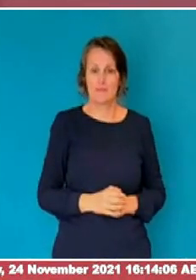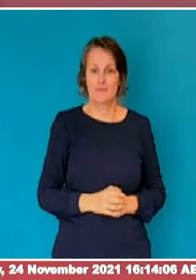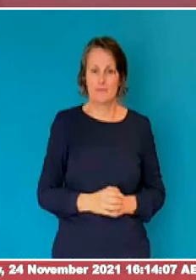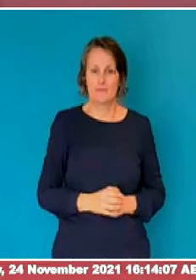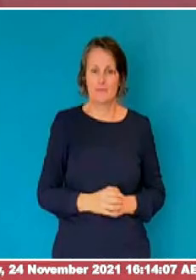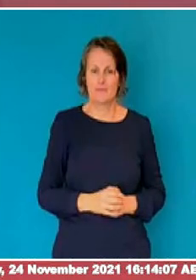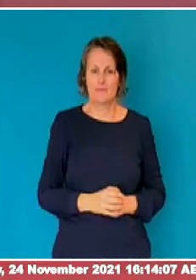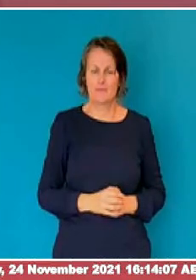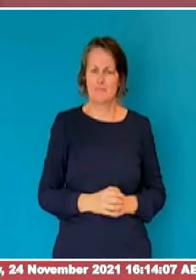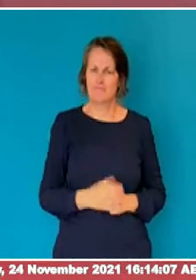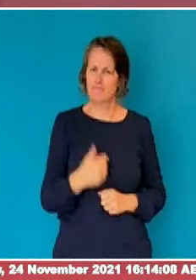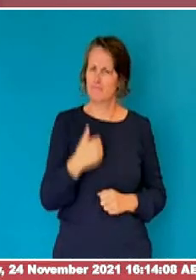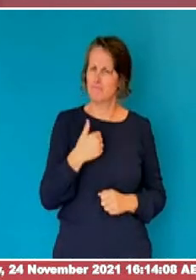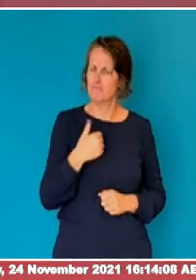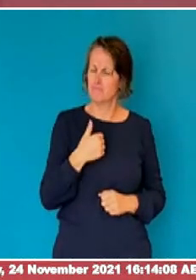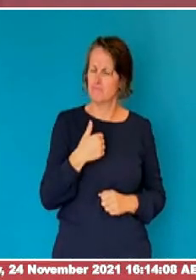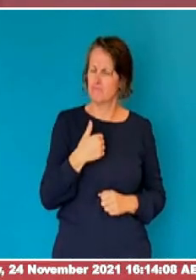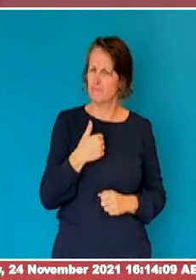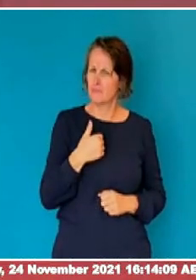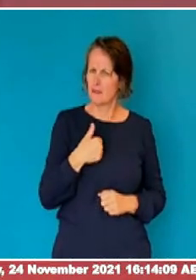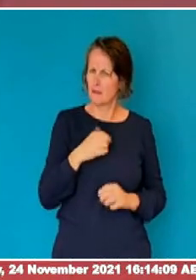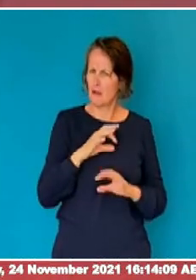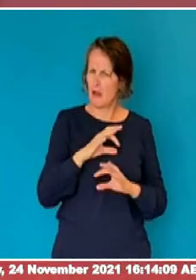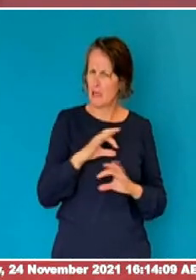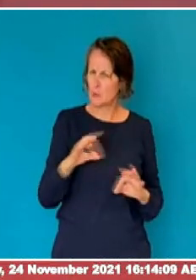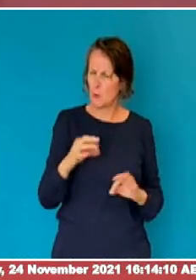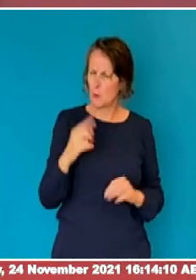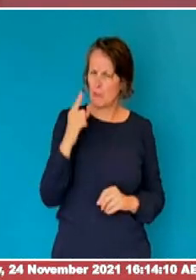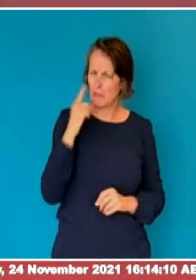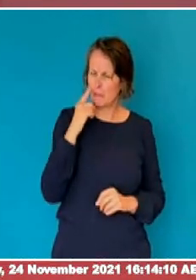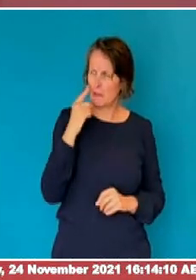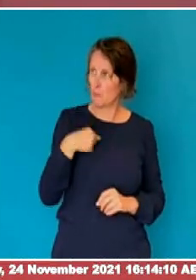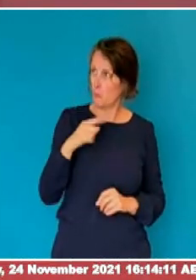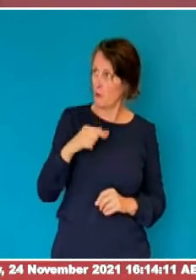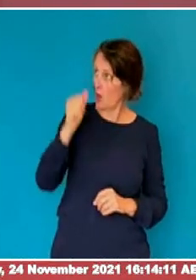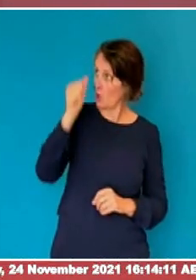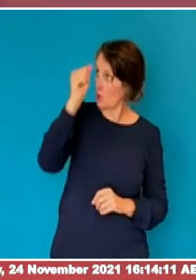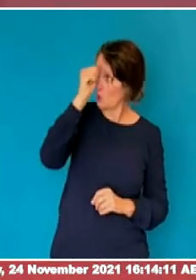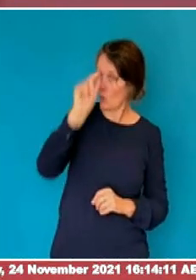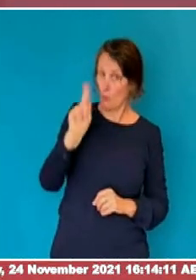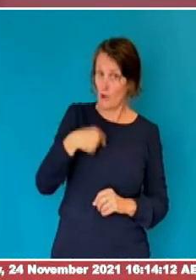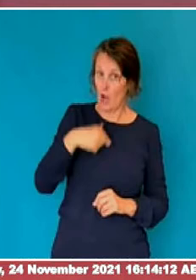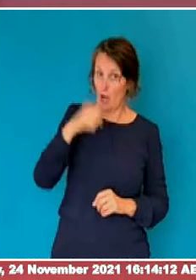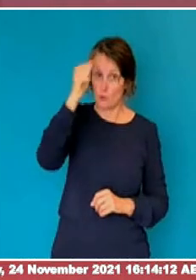I don't think, and again to the best of my knowledge, I don't believe and I